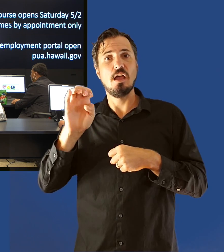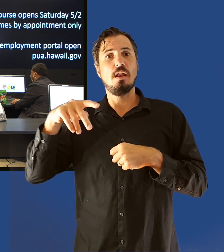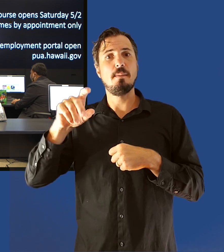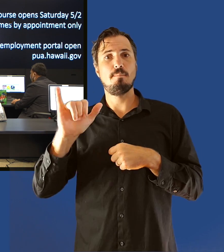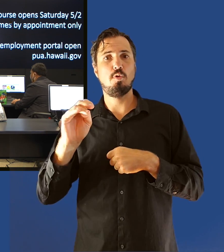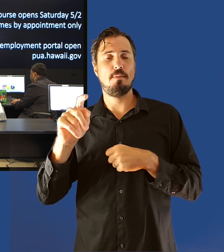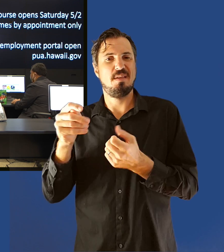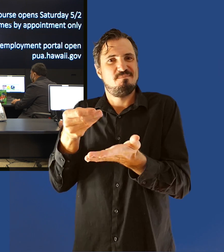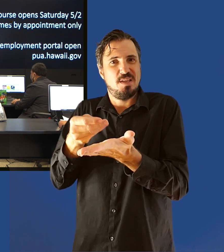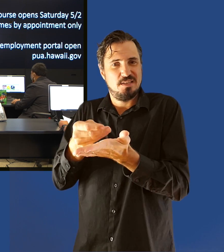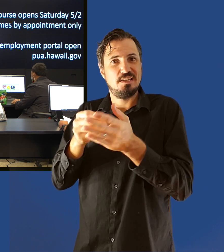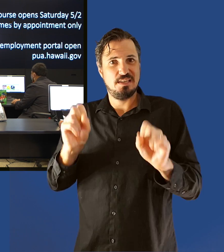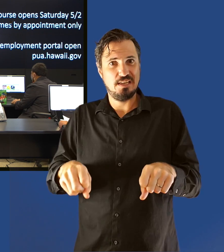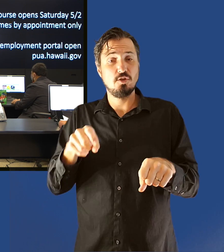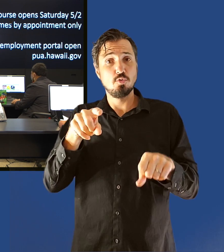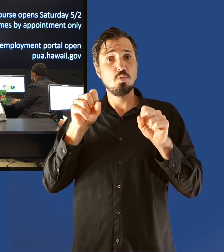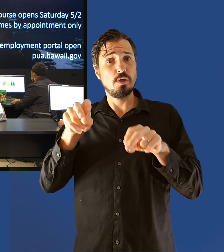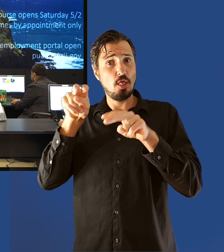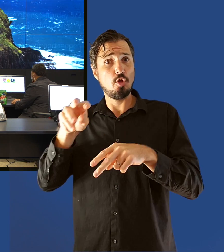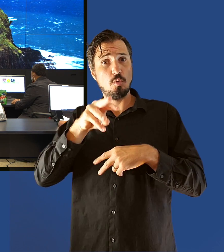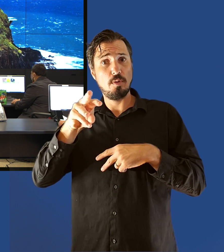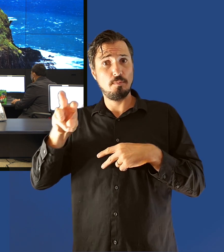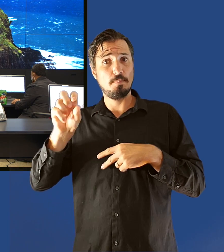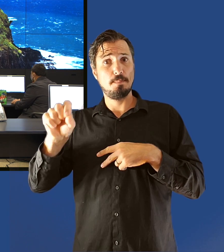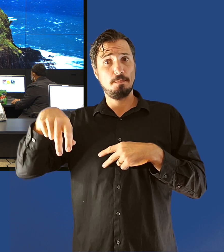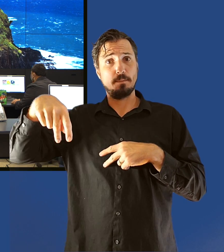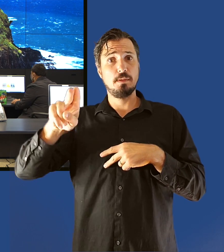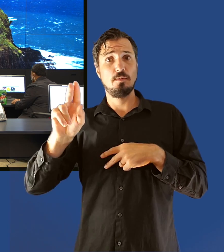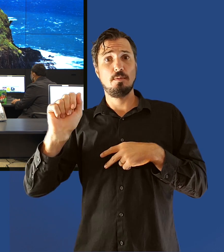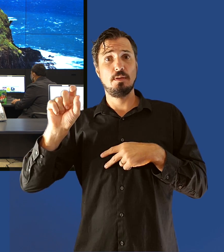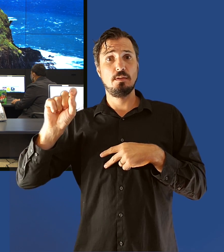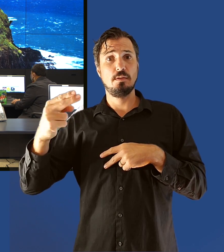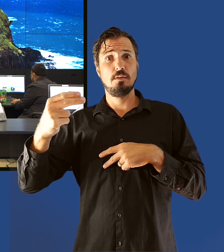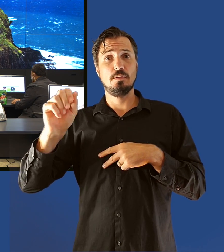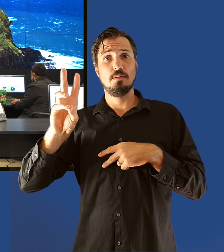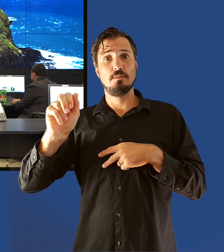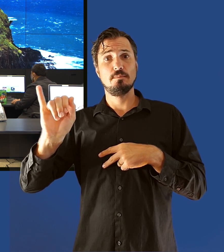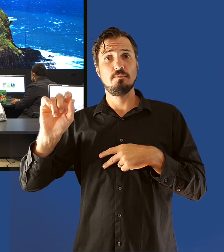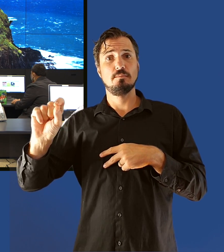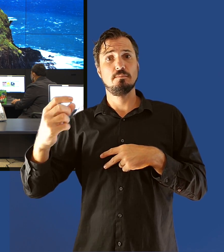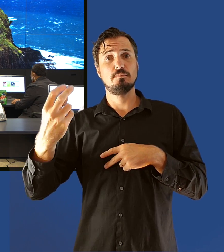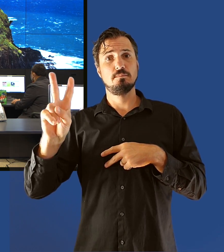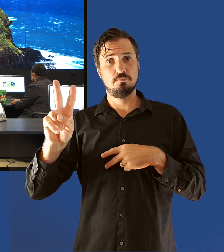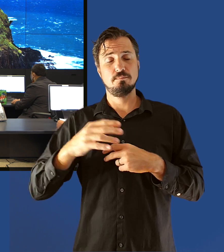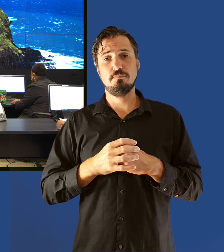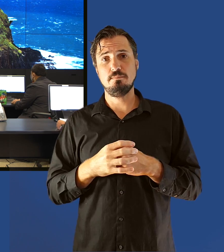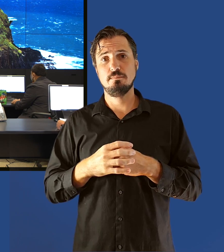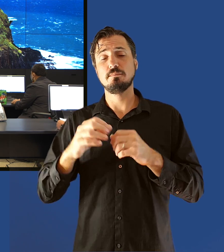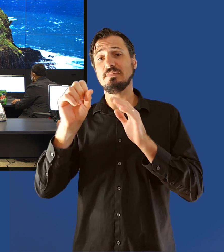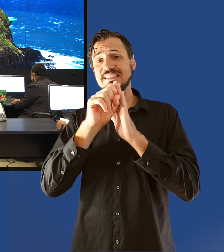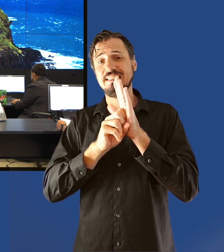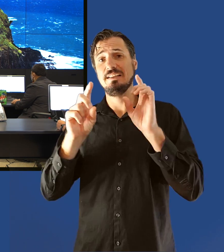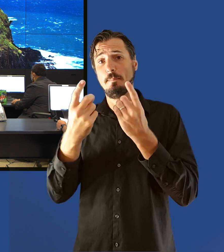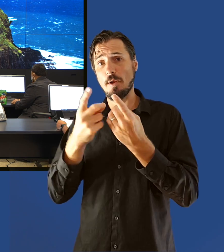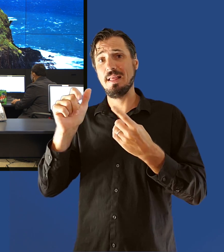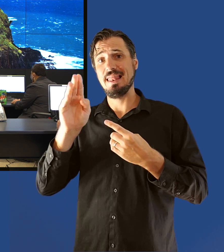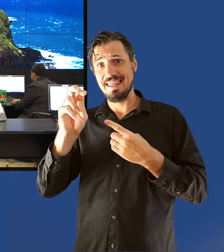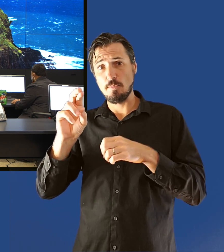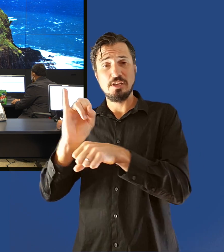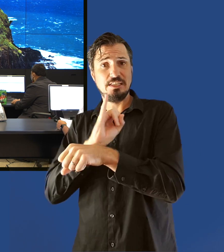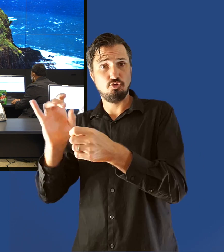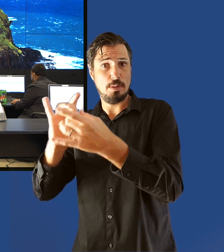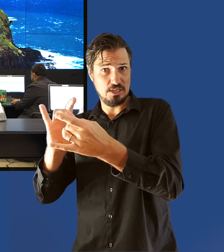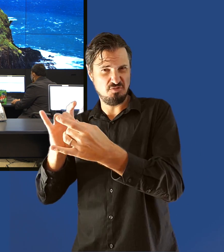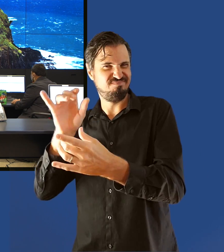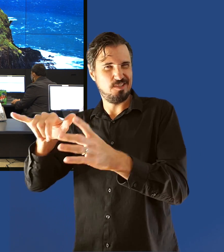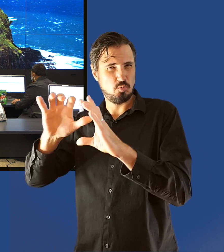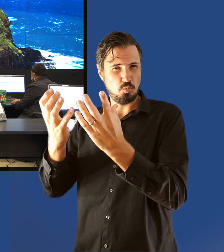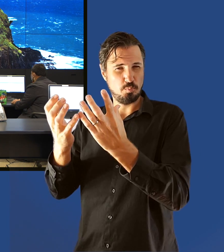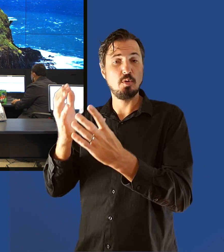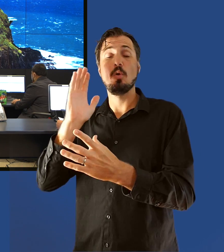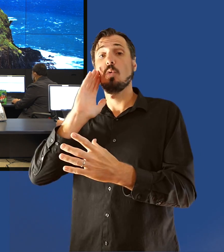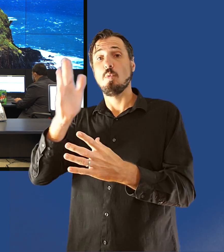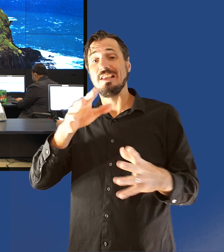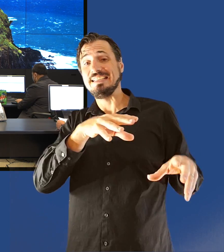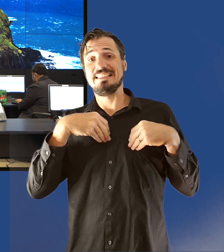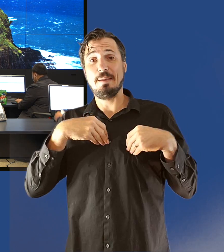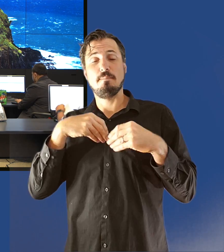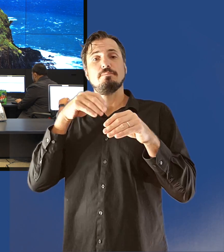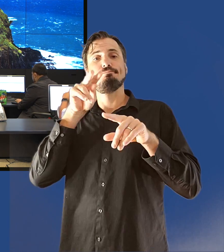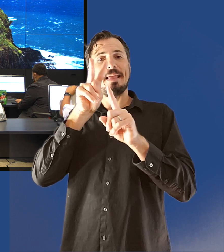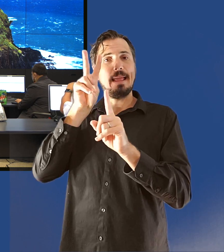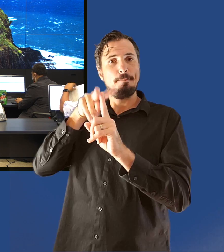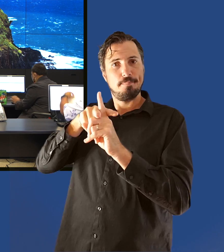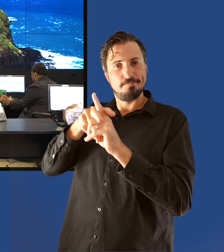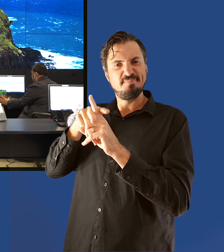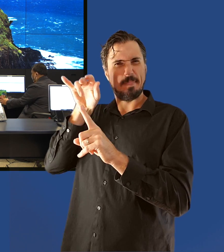If you fall into this category, please visit pua.hawaii.gov. The state Department of Labor and Industrial Relations, or DLIR, will be accepting pre-applications through this website.